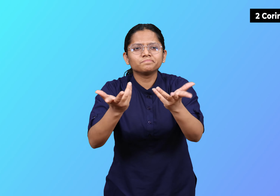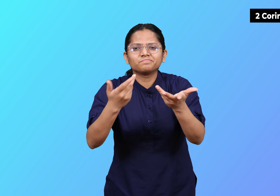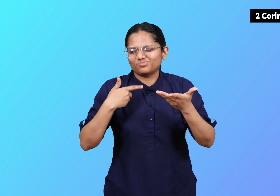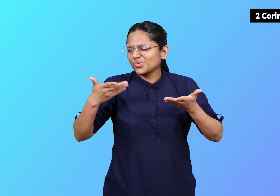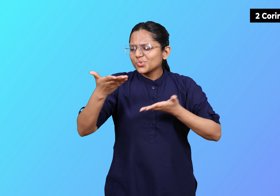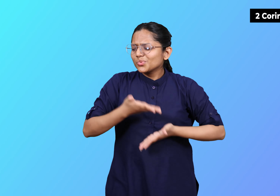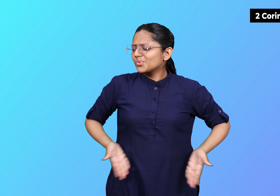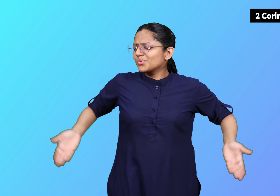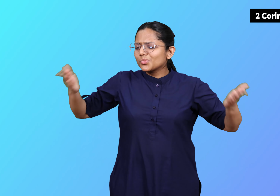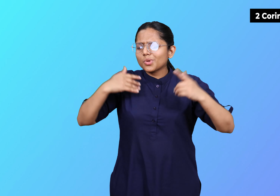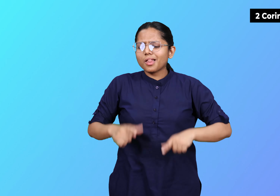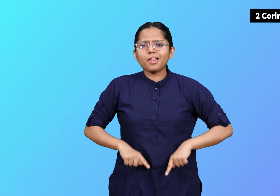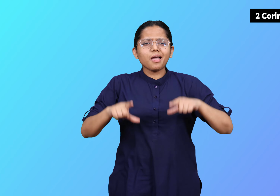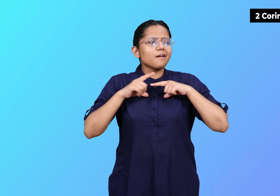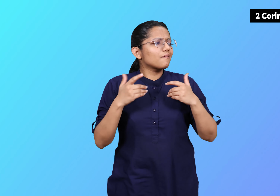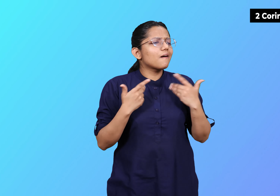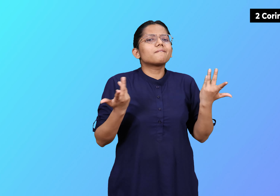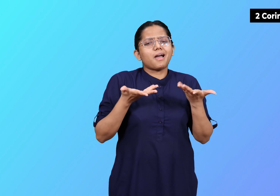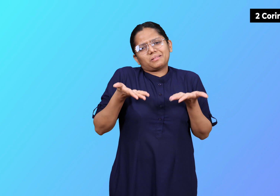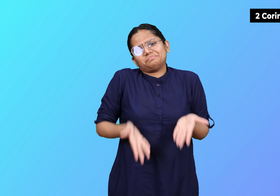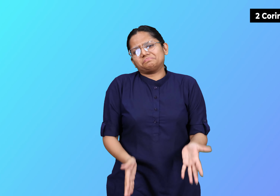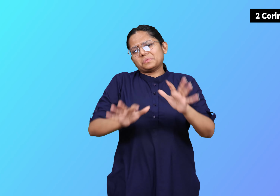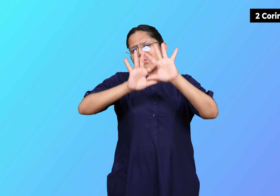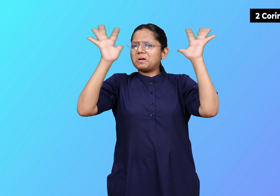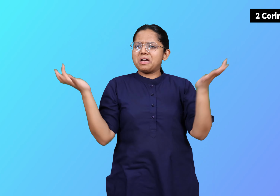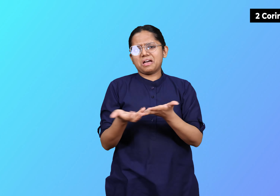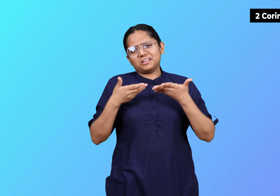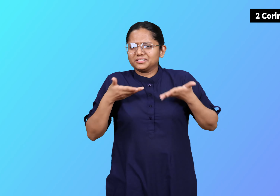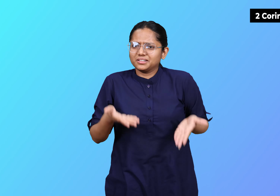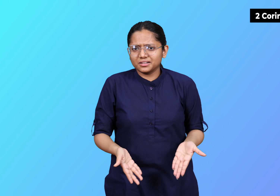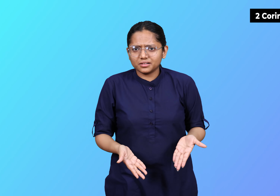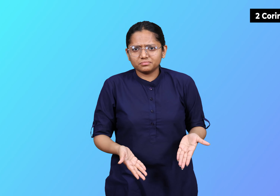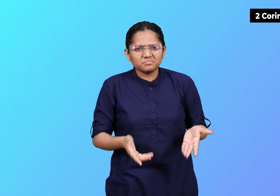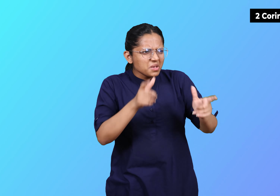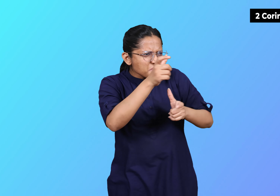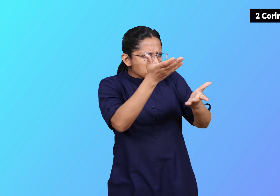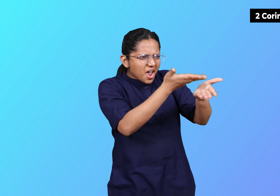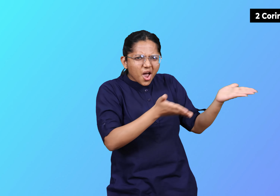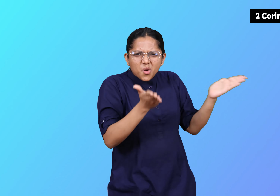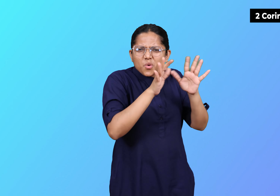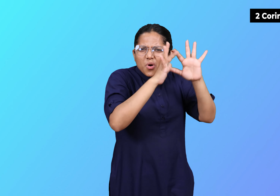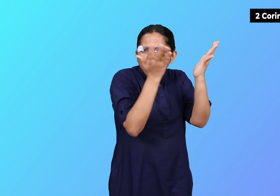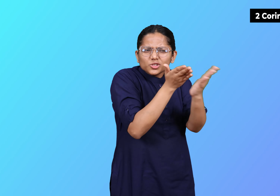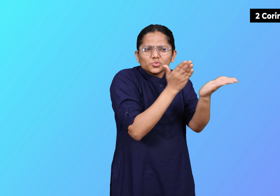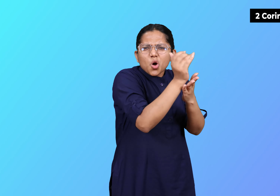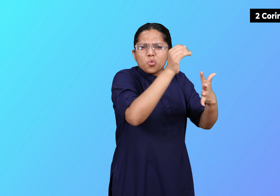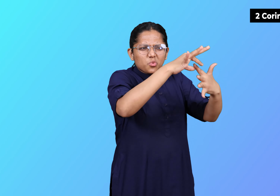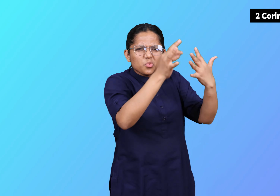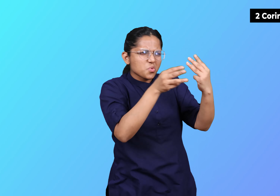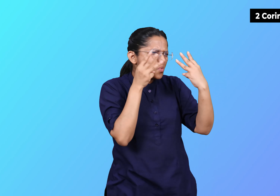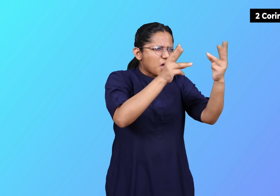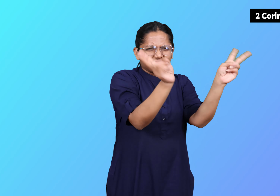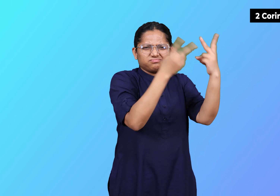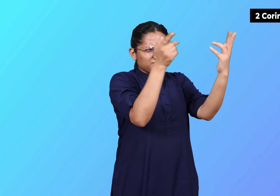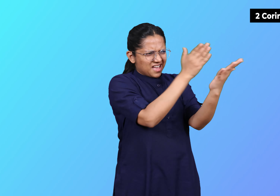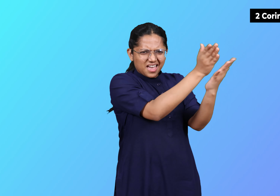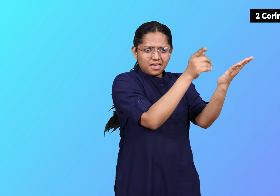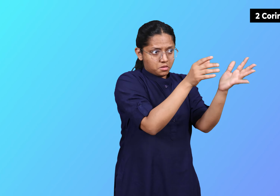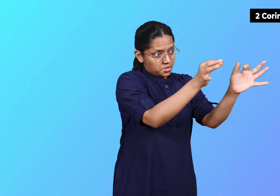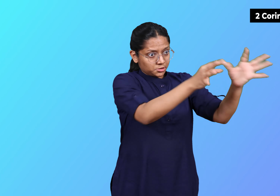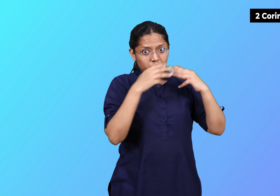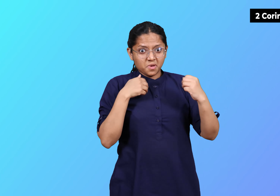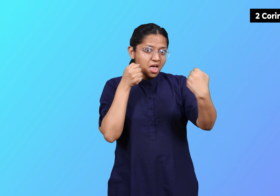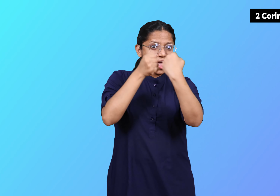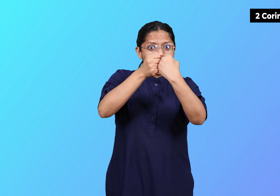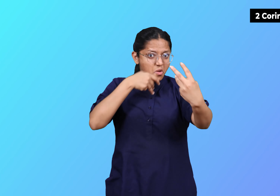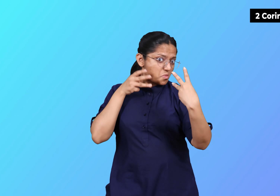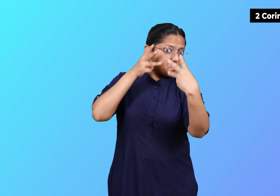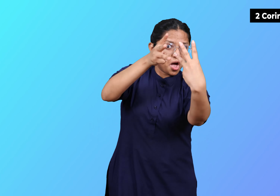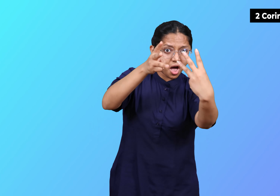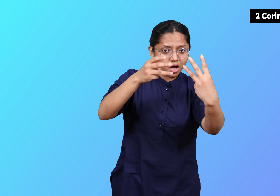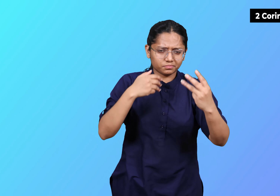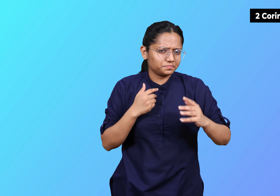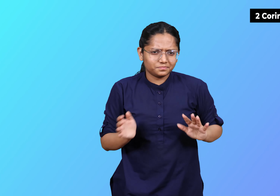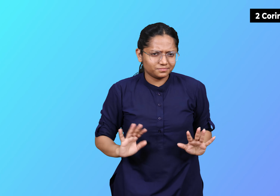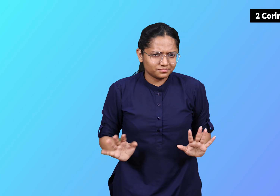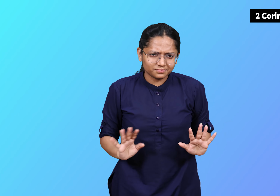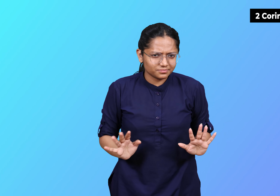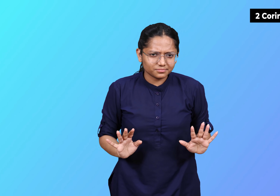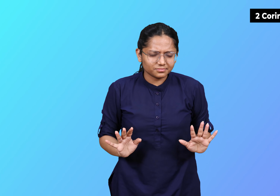We live in this world, but we don’t fight our battles in the same way the world does.